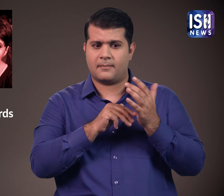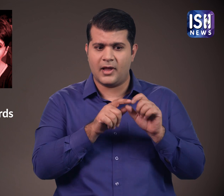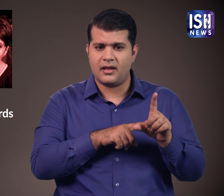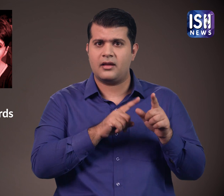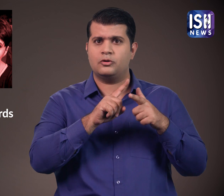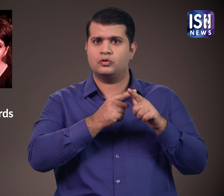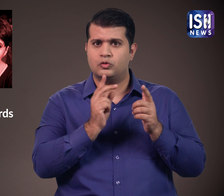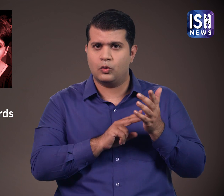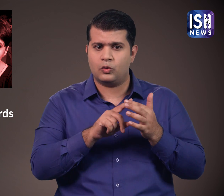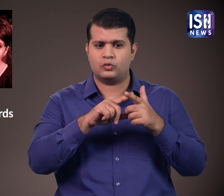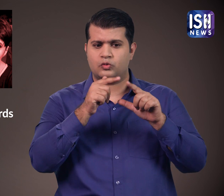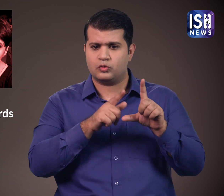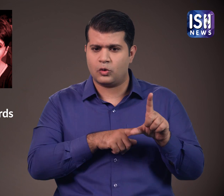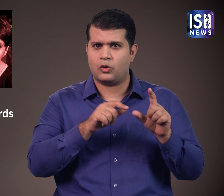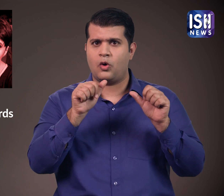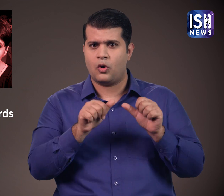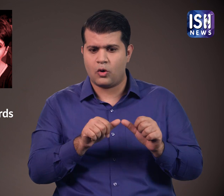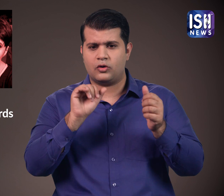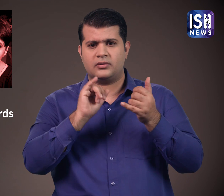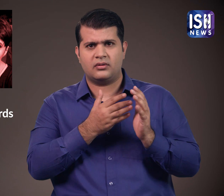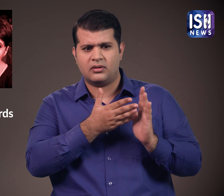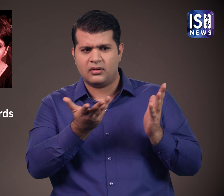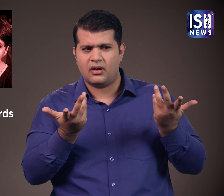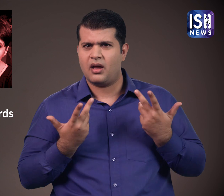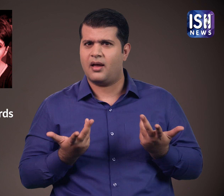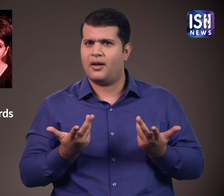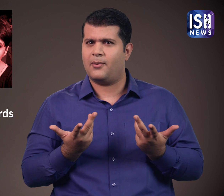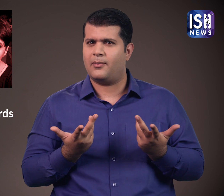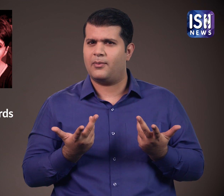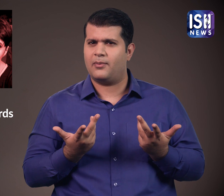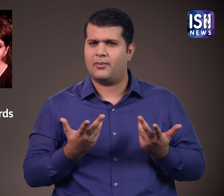How come there was no communication from her from May, June, July, August & September!